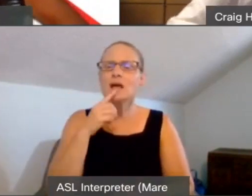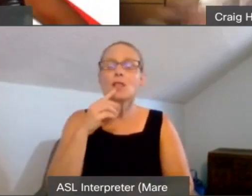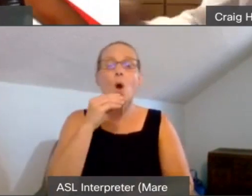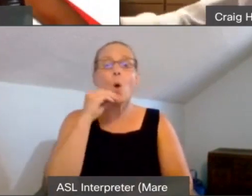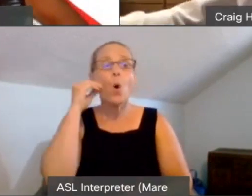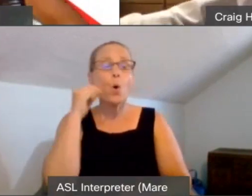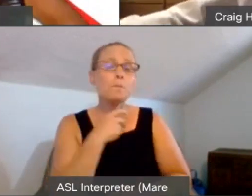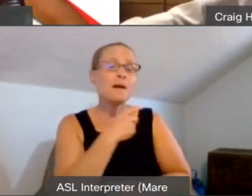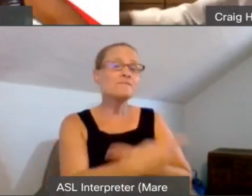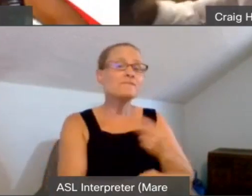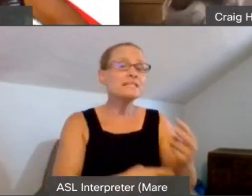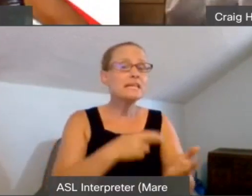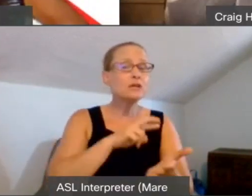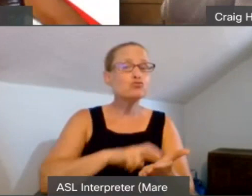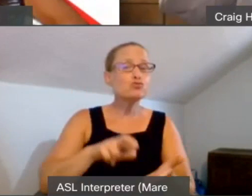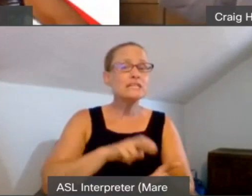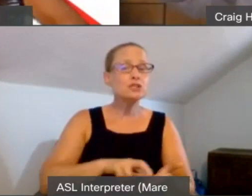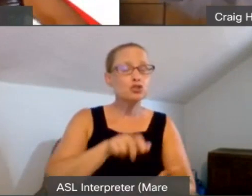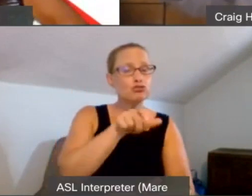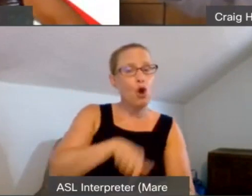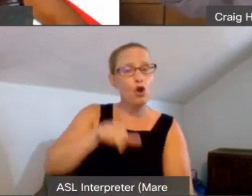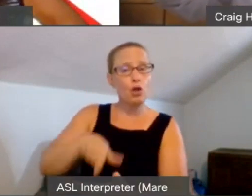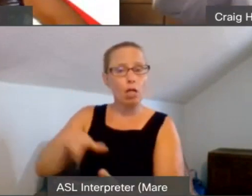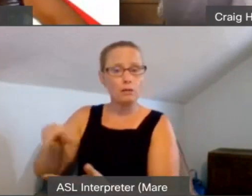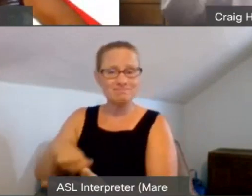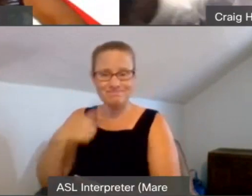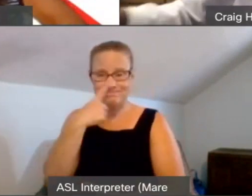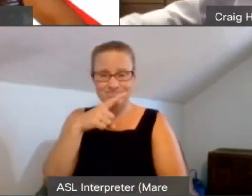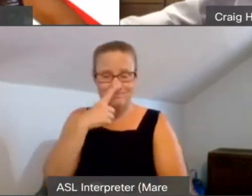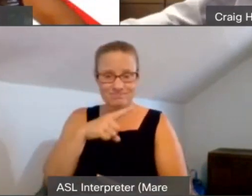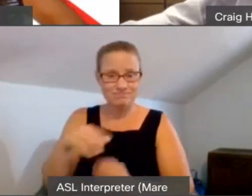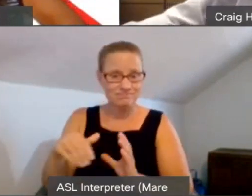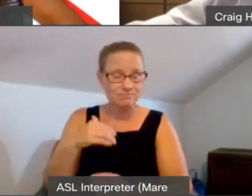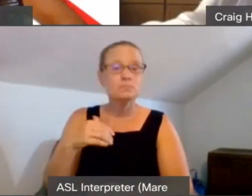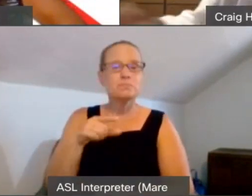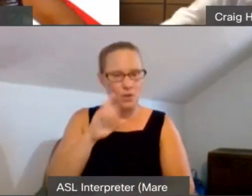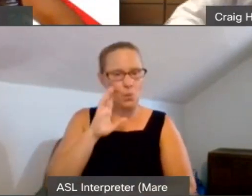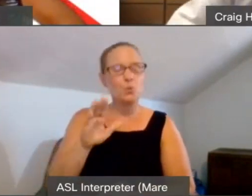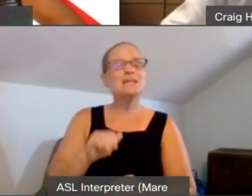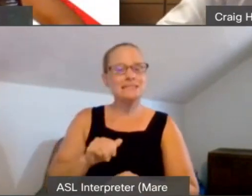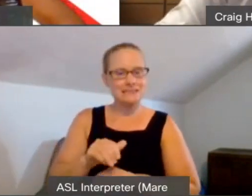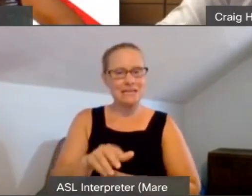There's been a number of studies again, maybe I'll send you guys a PRA list of the publications but we